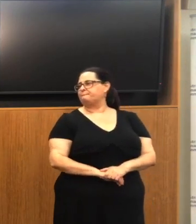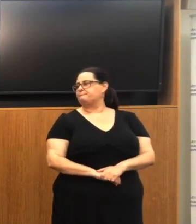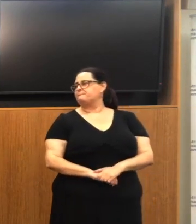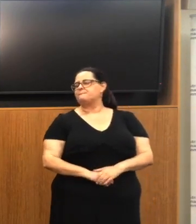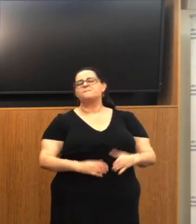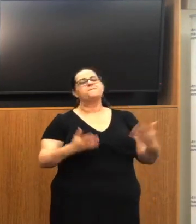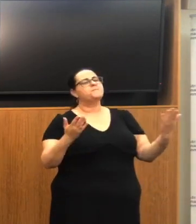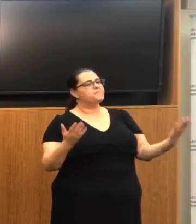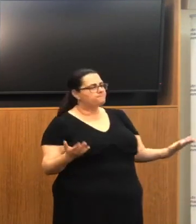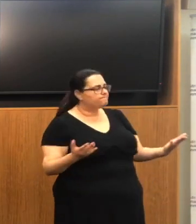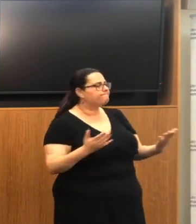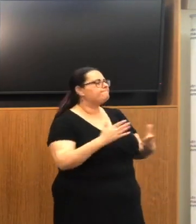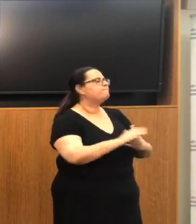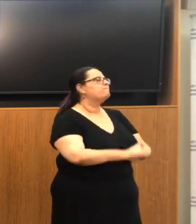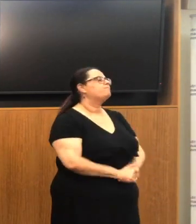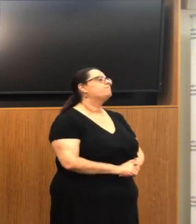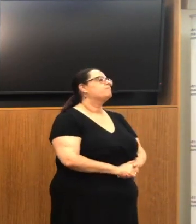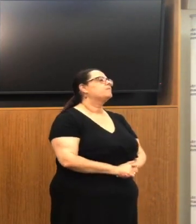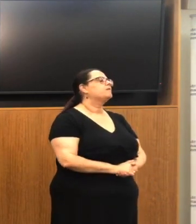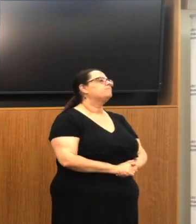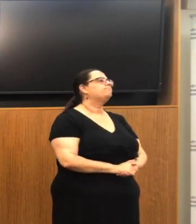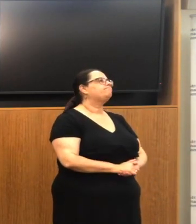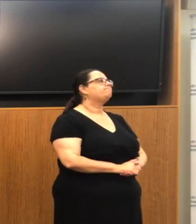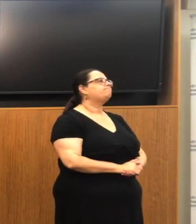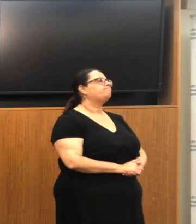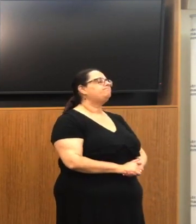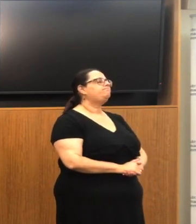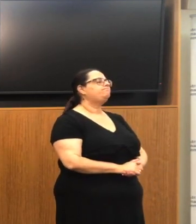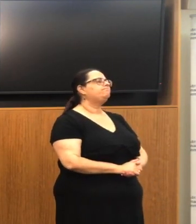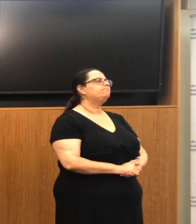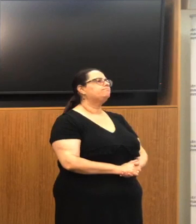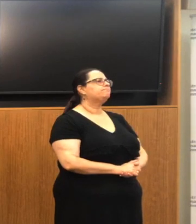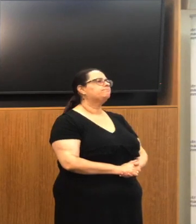So, actually I've seen, I'm used to that kind of,